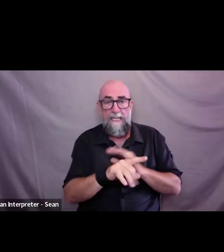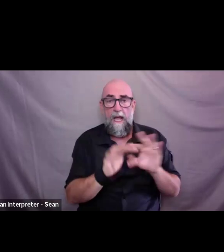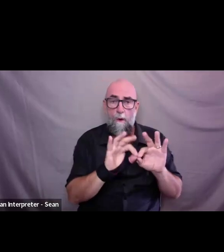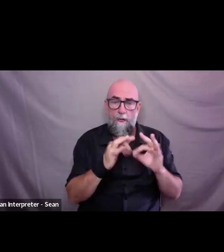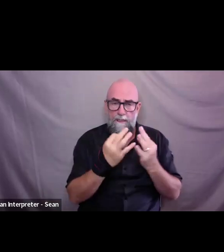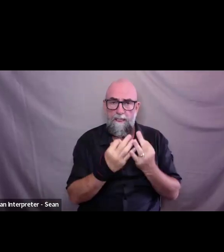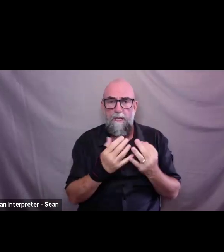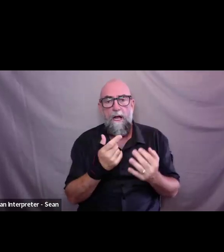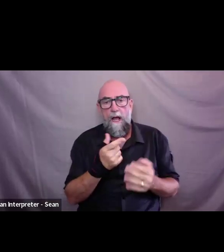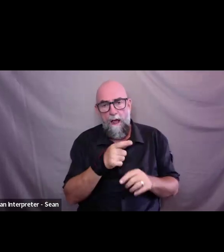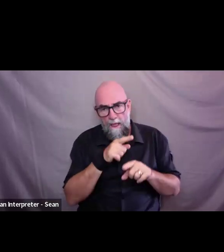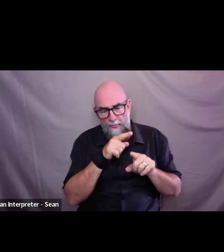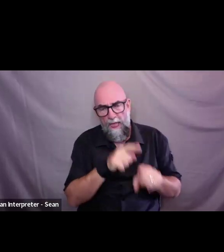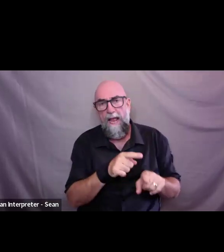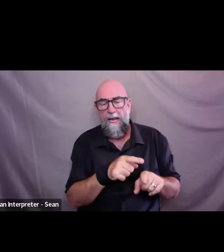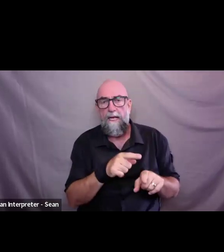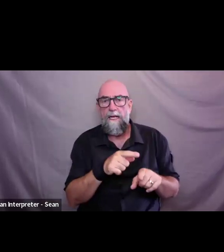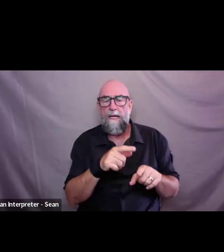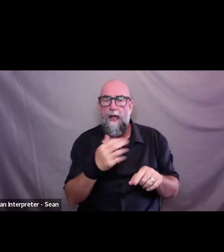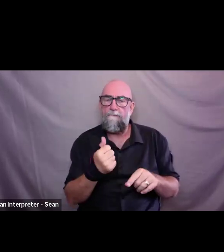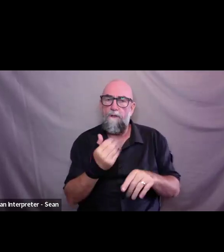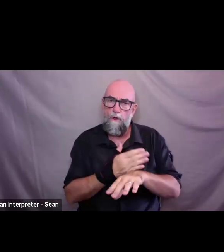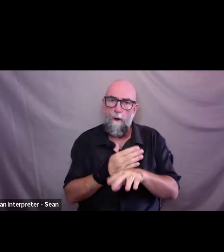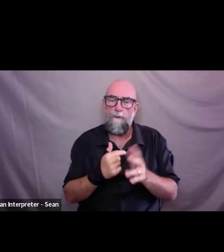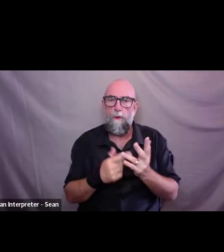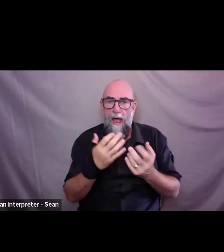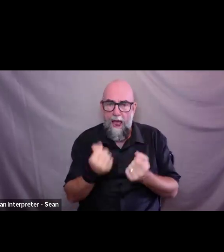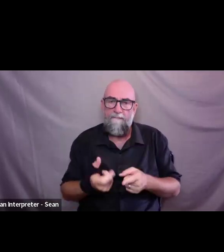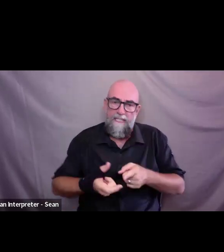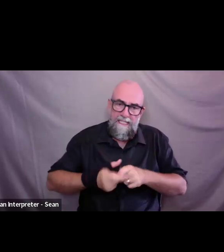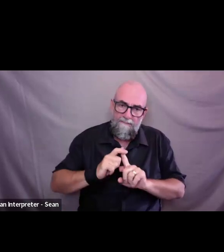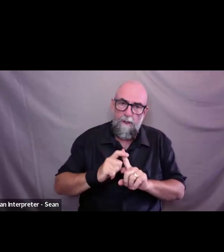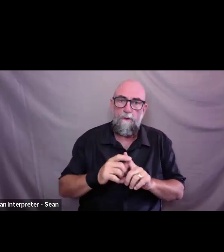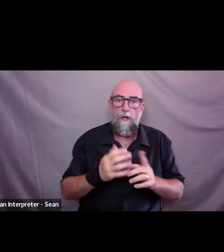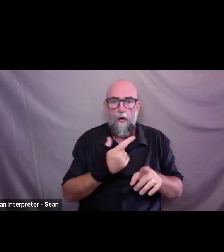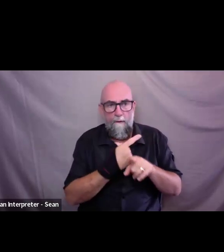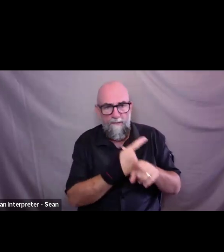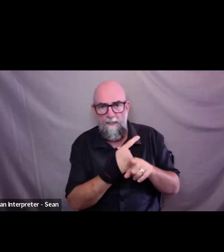people with us. I think I am at 14.5 minutes so I will leave it at that, thank you.